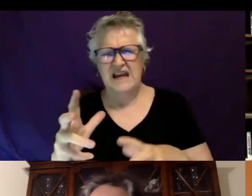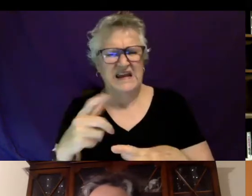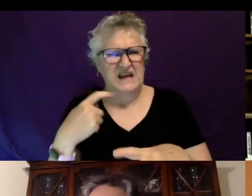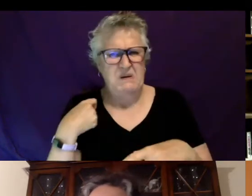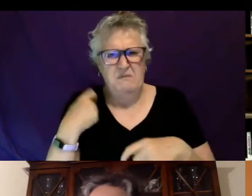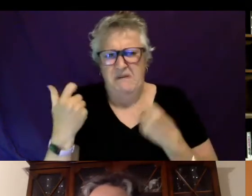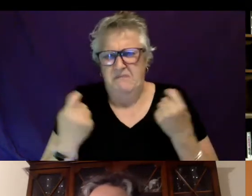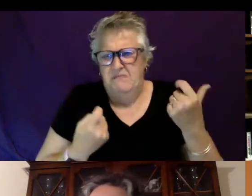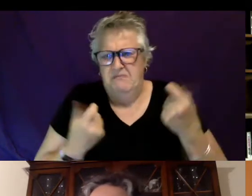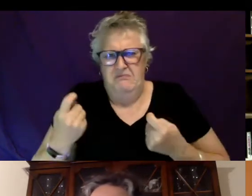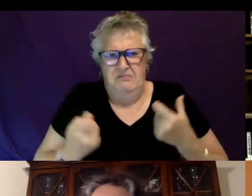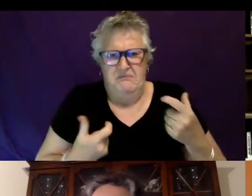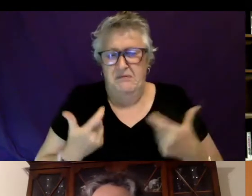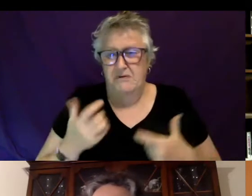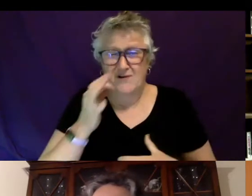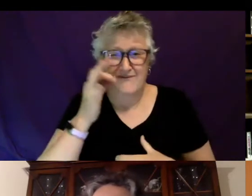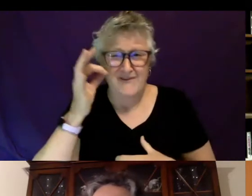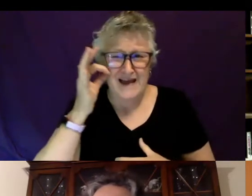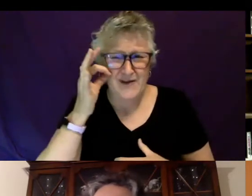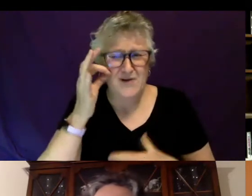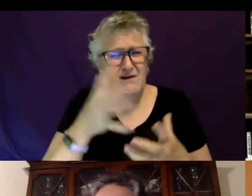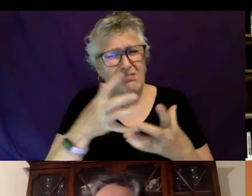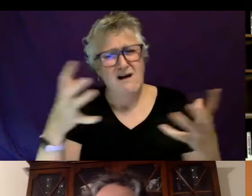uh, done a lot of self-harm. Birds, birds that get uh--